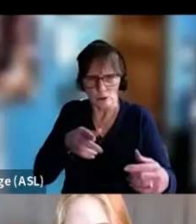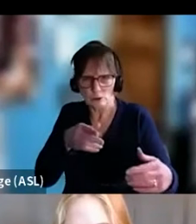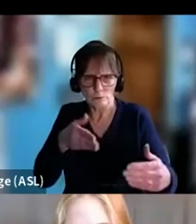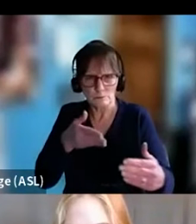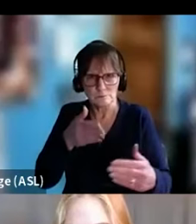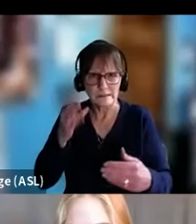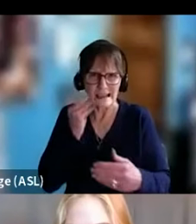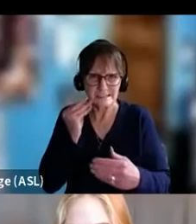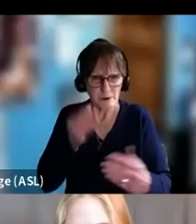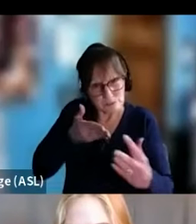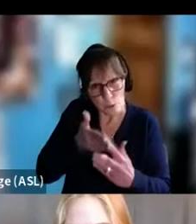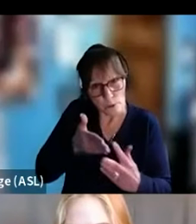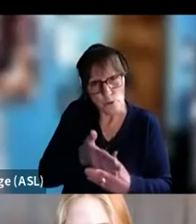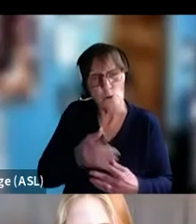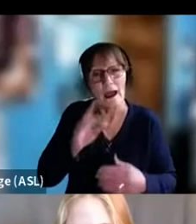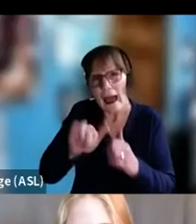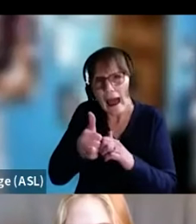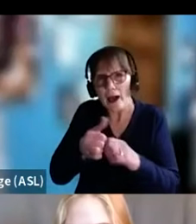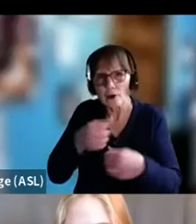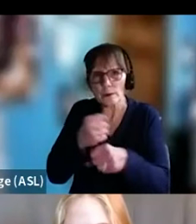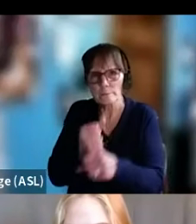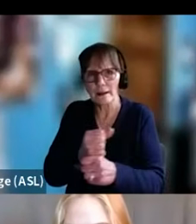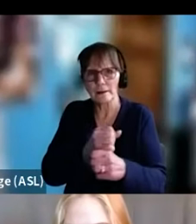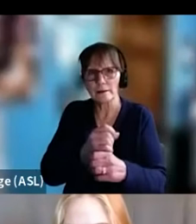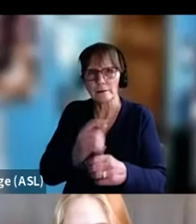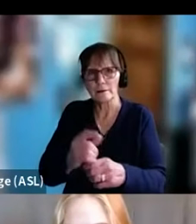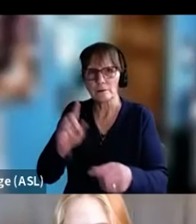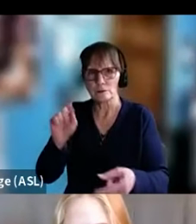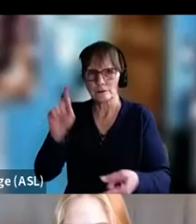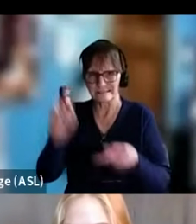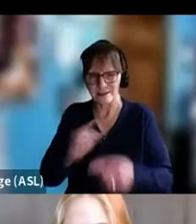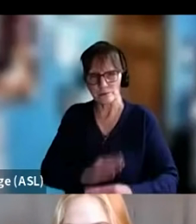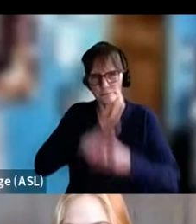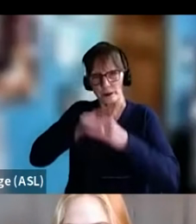How do we address it, right? How do we decrease barriers in open access?